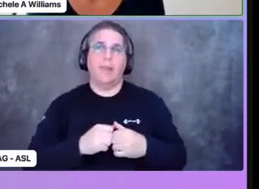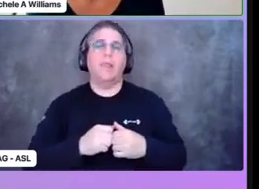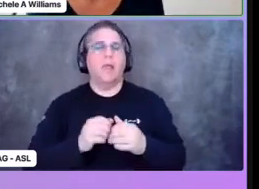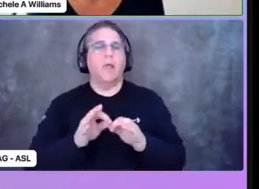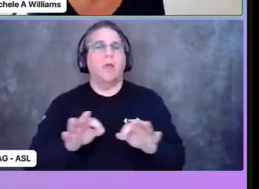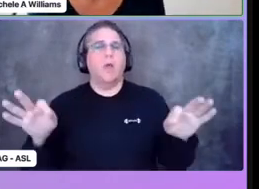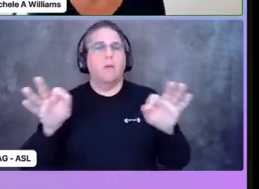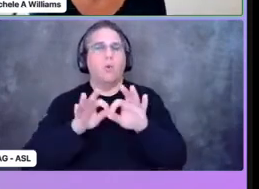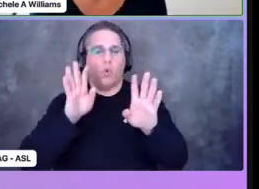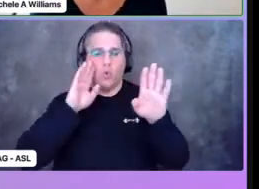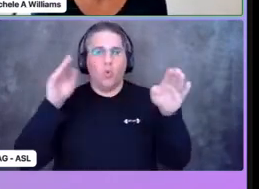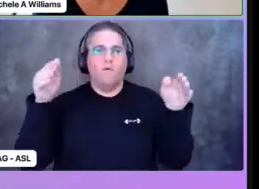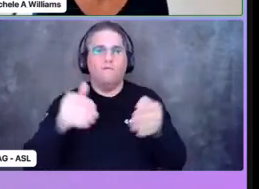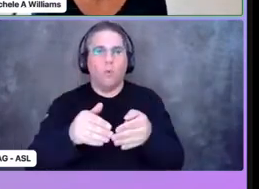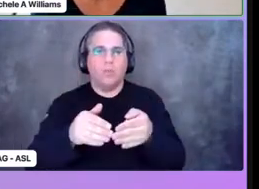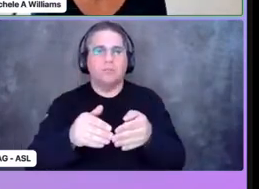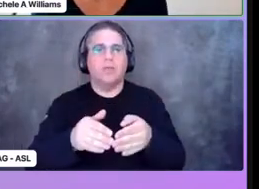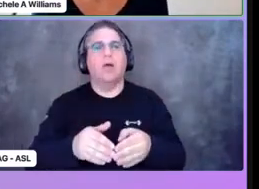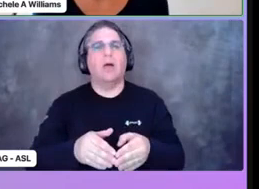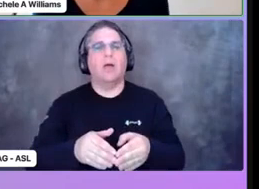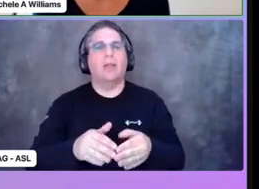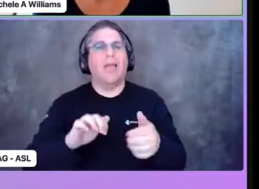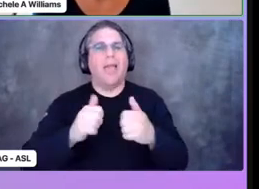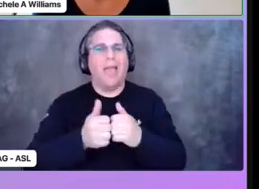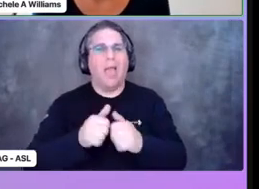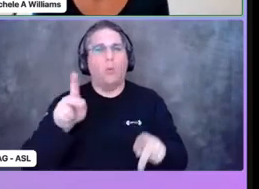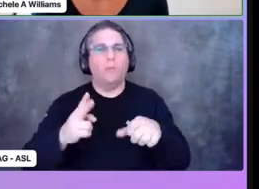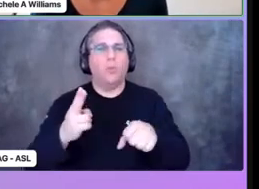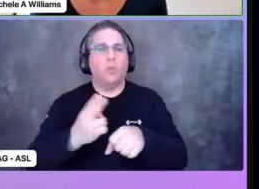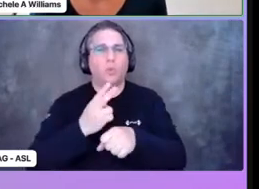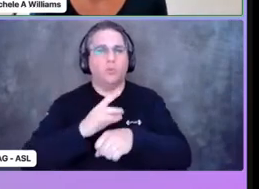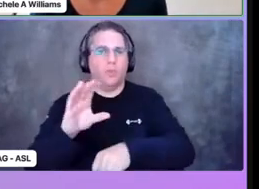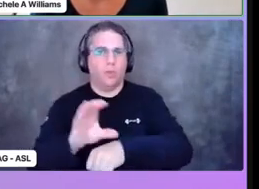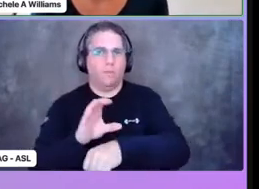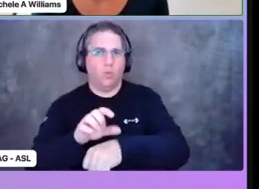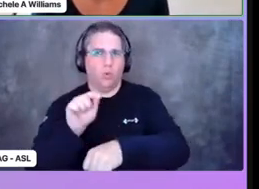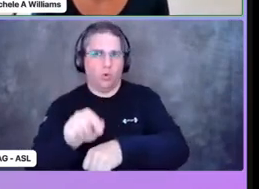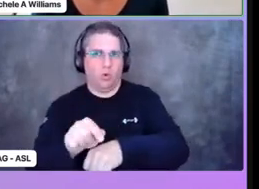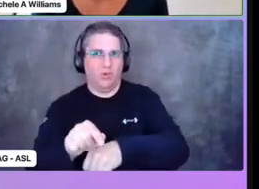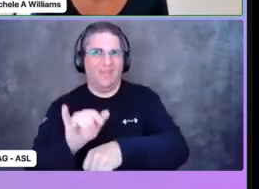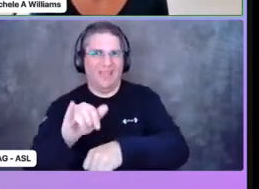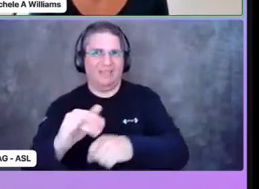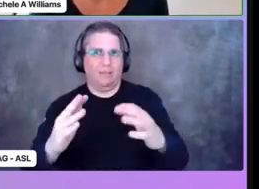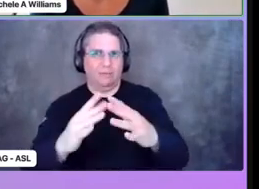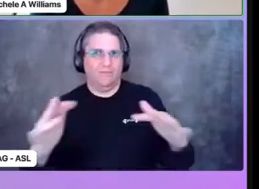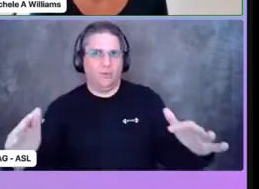with that. One way to maybe get around that is to focus